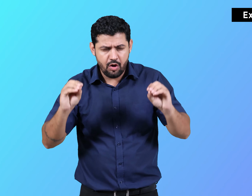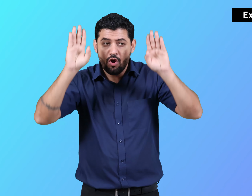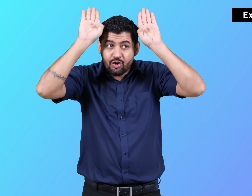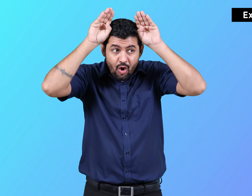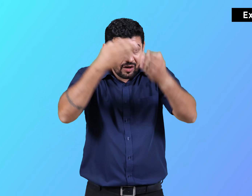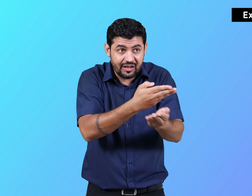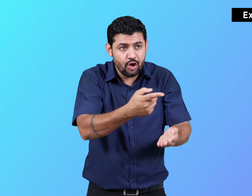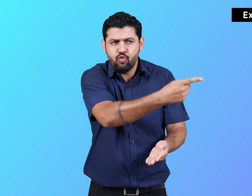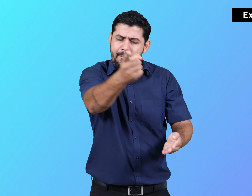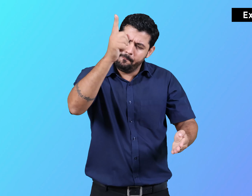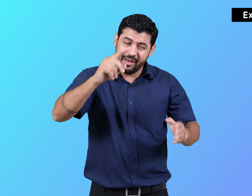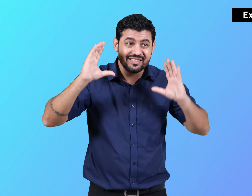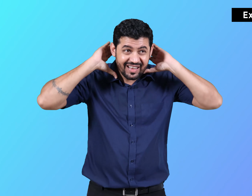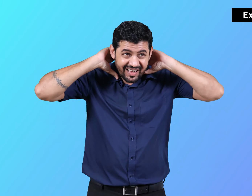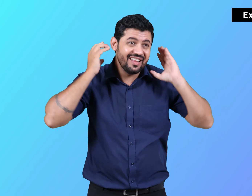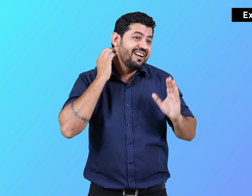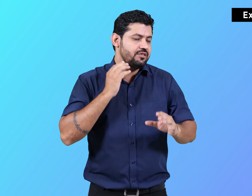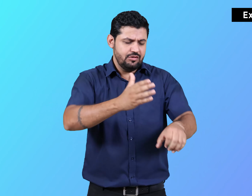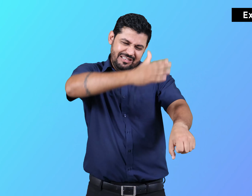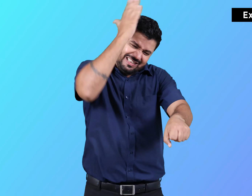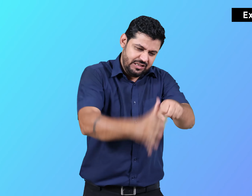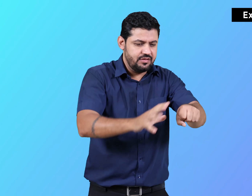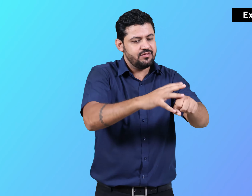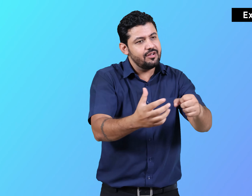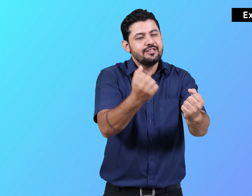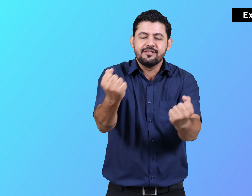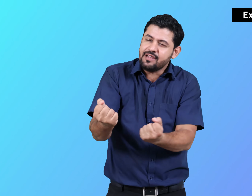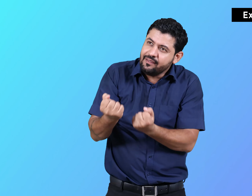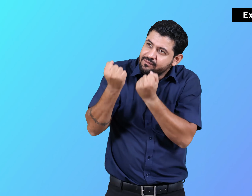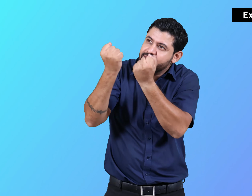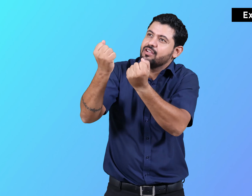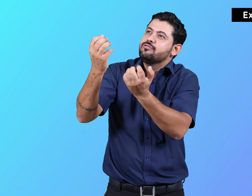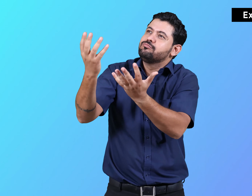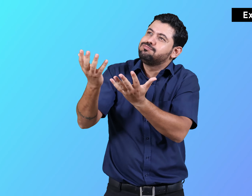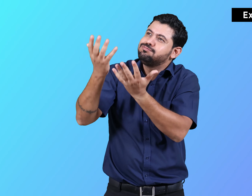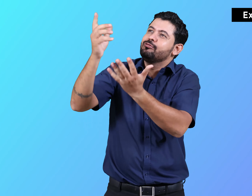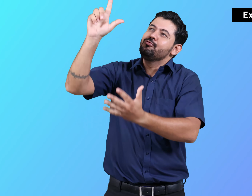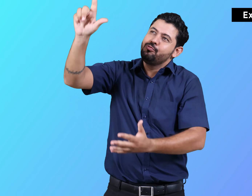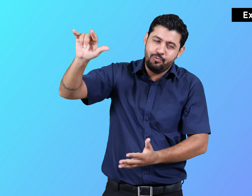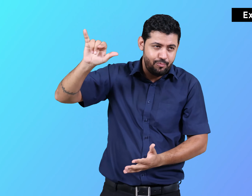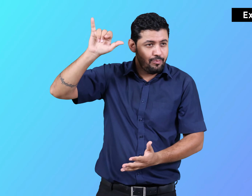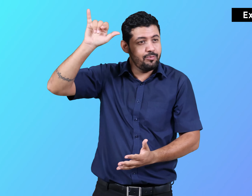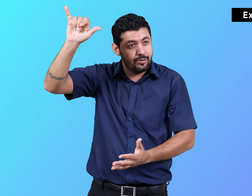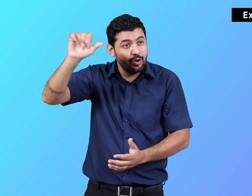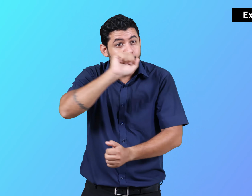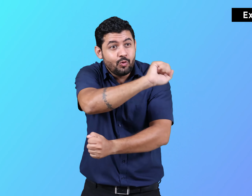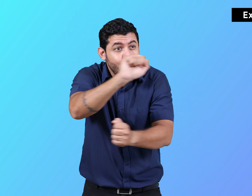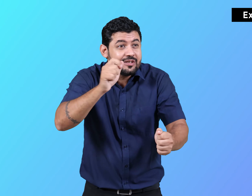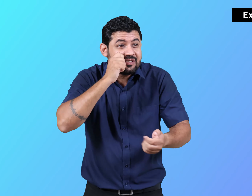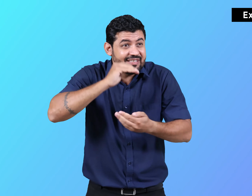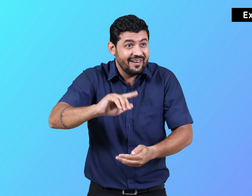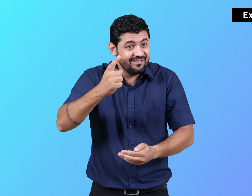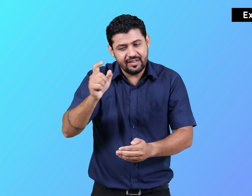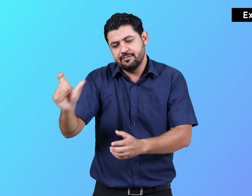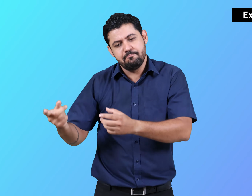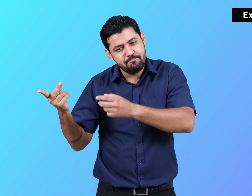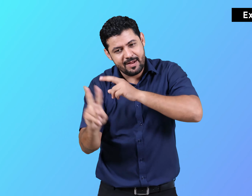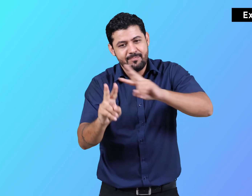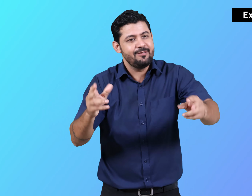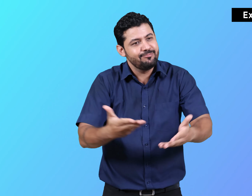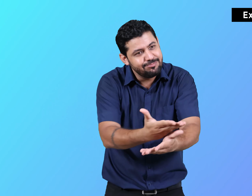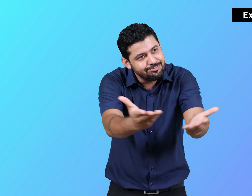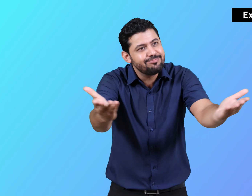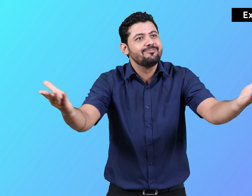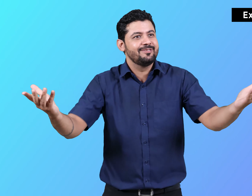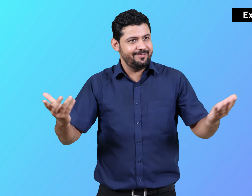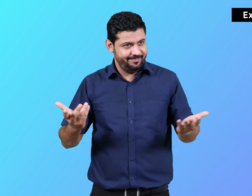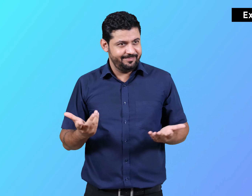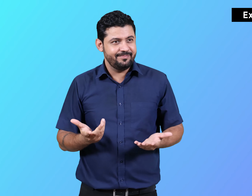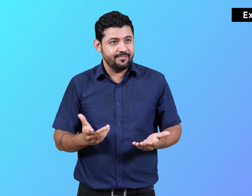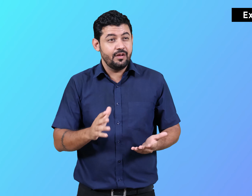you must break the donkey’s neck. But you must buy back every firstborn son.